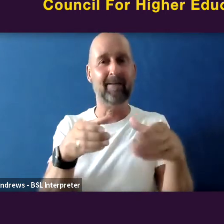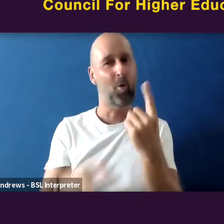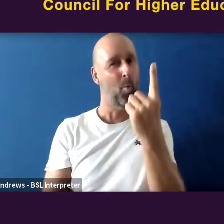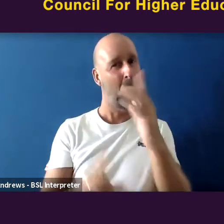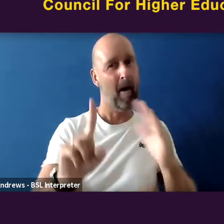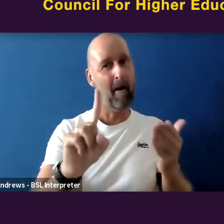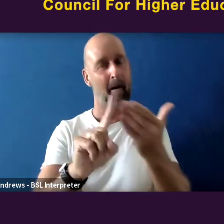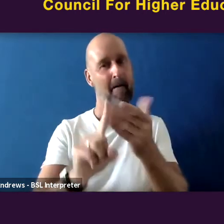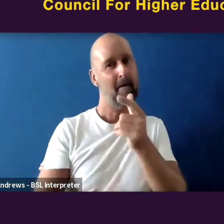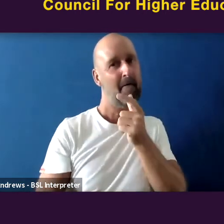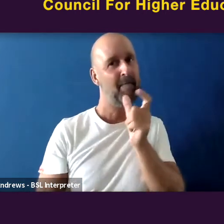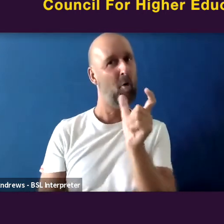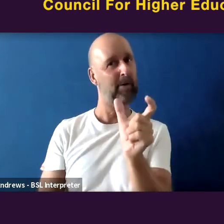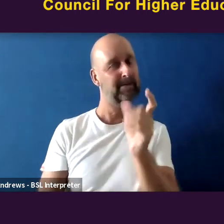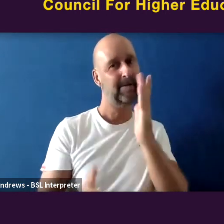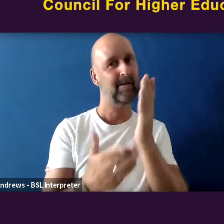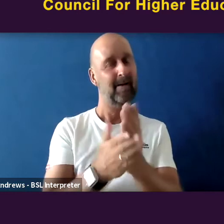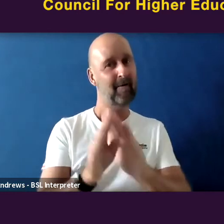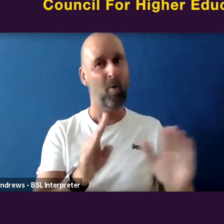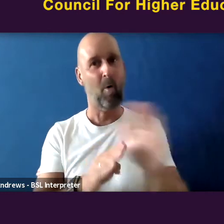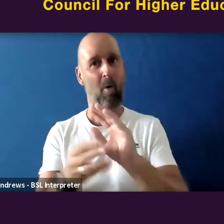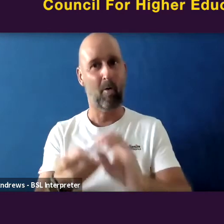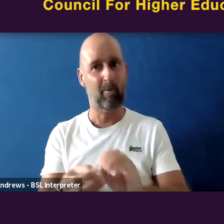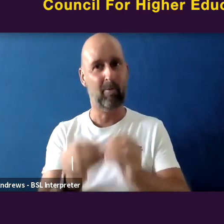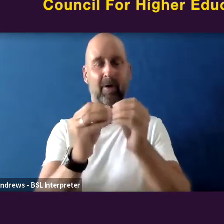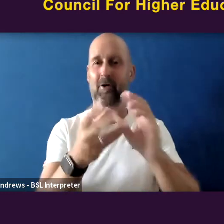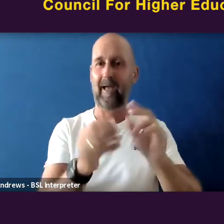across the visual arts alliance and the creative eduction sector.